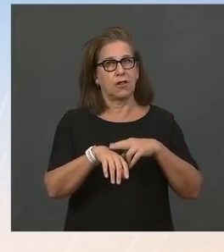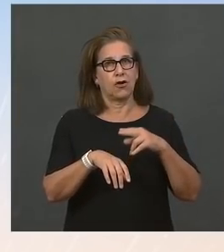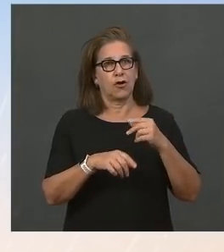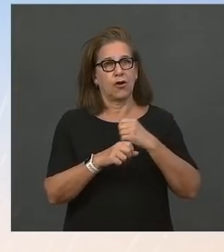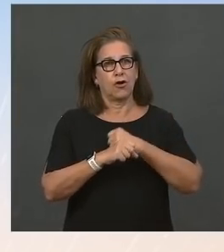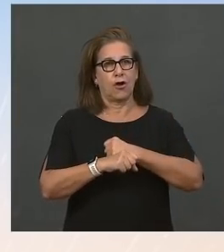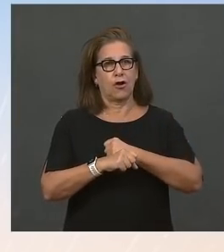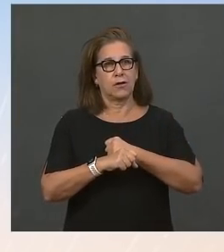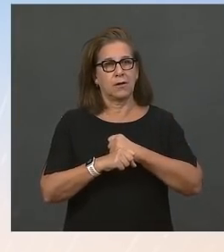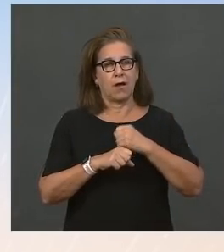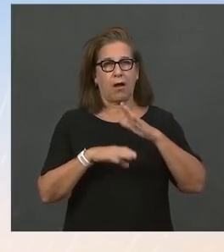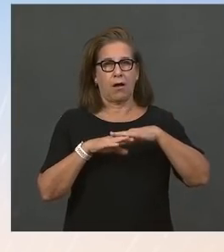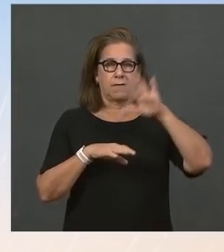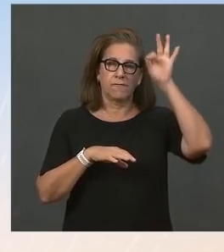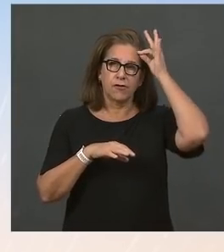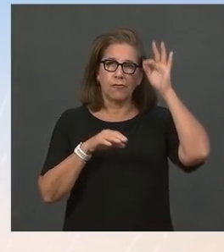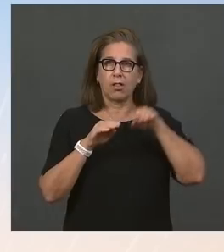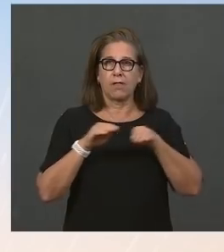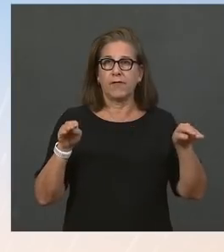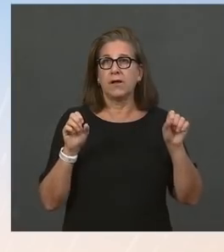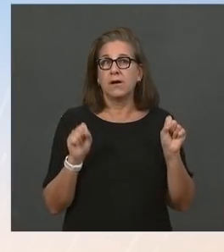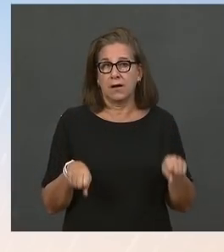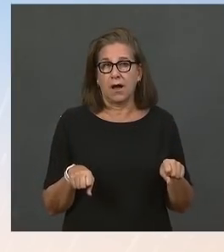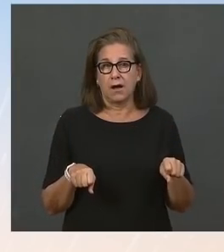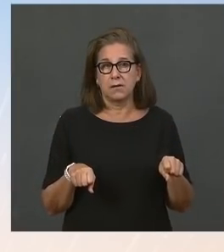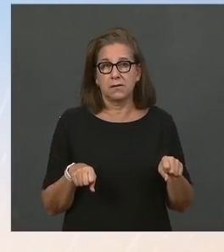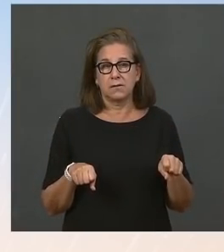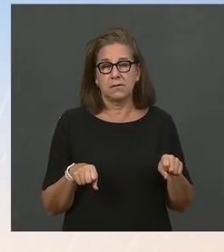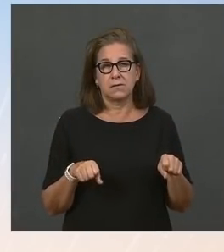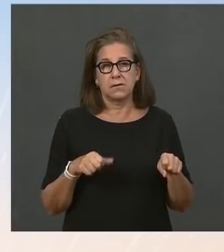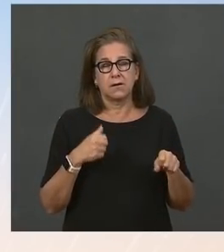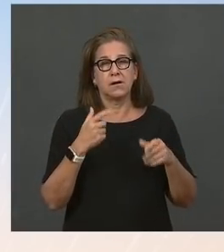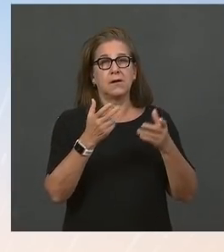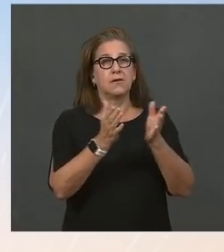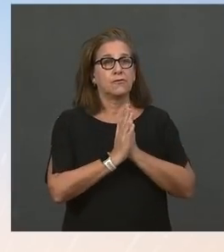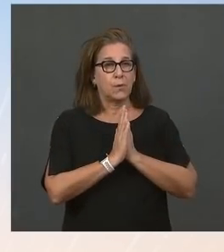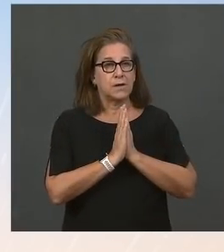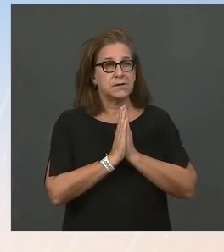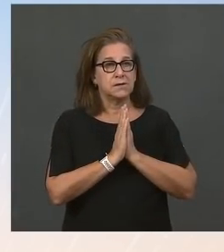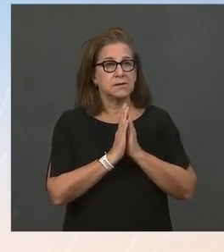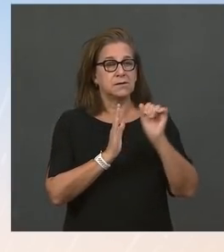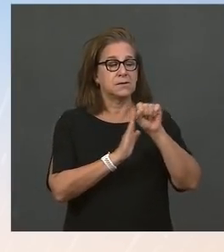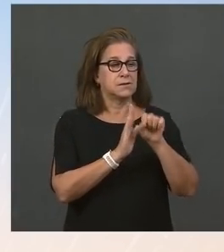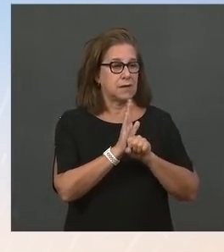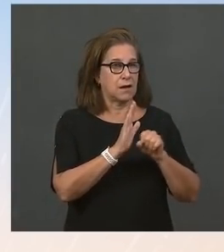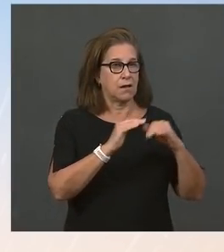Requesting the use of the National Guard at the state level, which is often how it's done, is under the purview of governors.